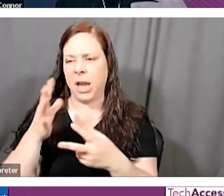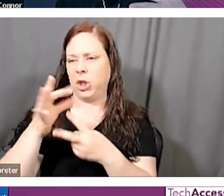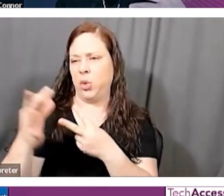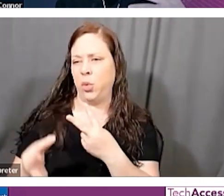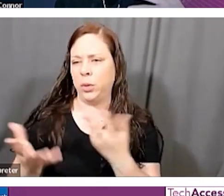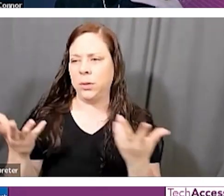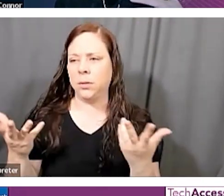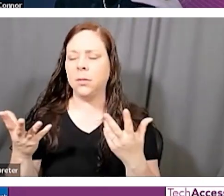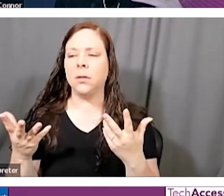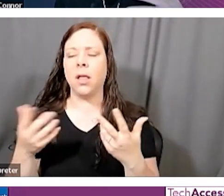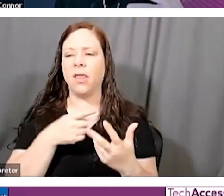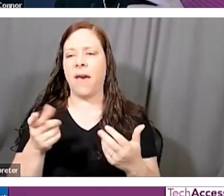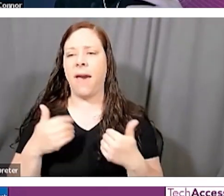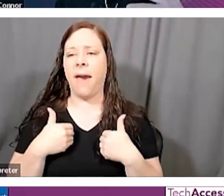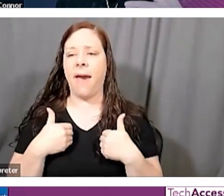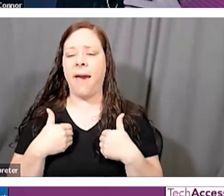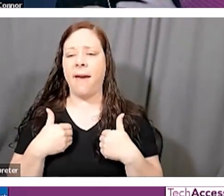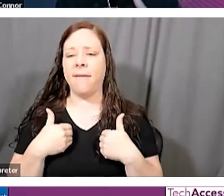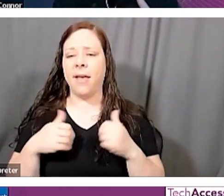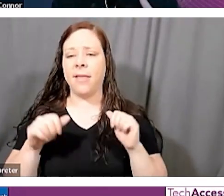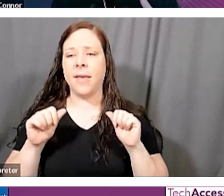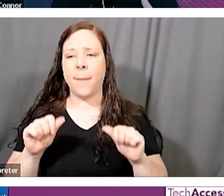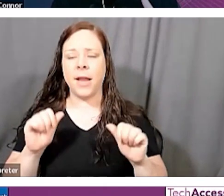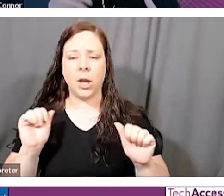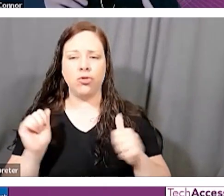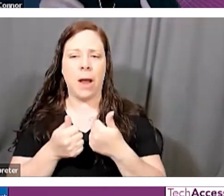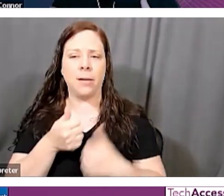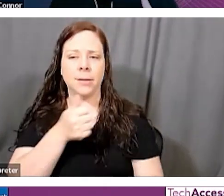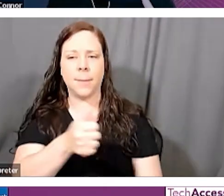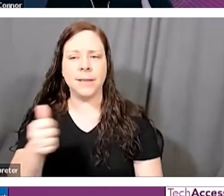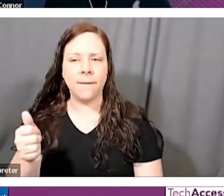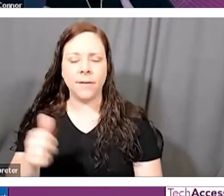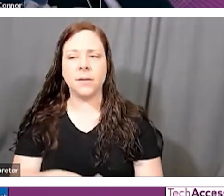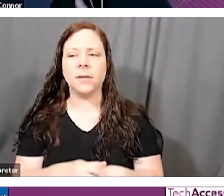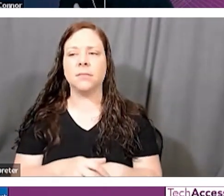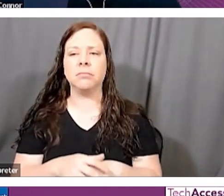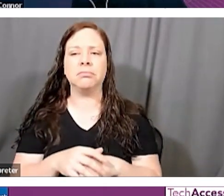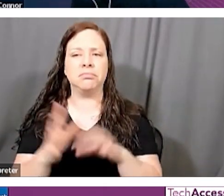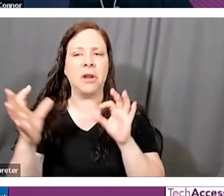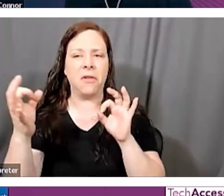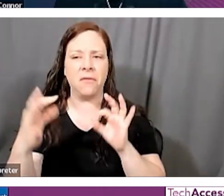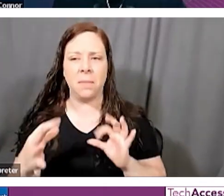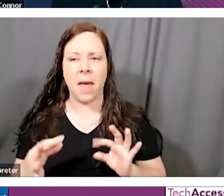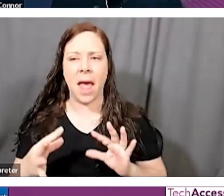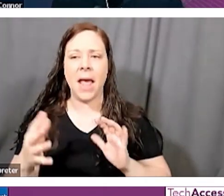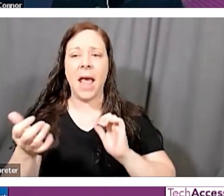that they have the ability to challenge themselves, to get some of that feedback and to compete with one another along the way.